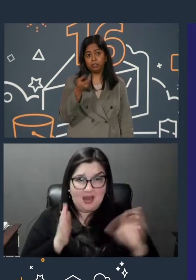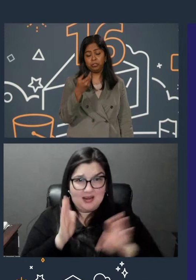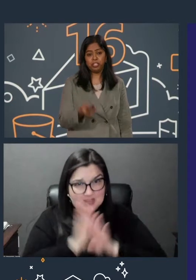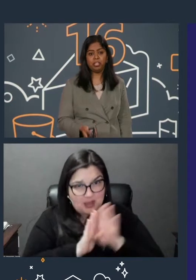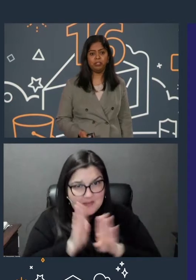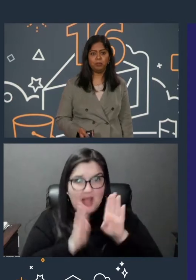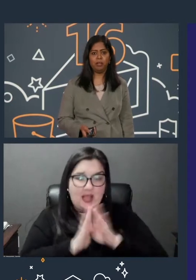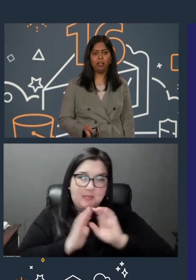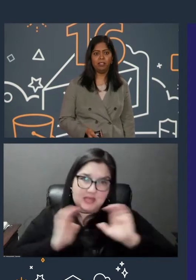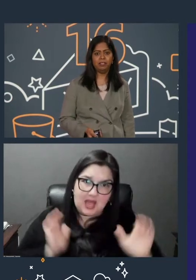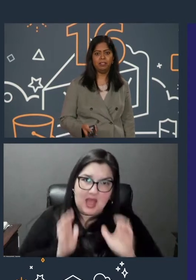So do check out this blog.